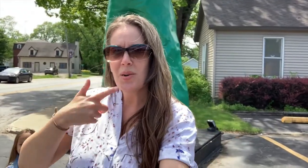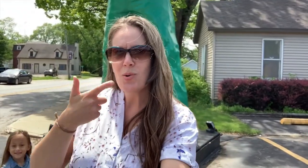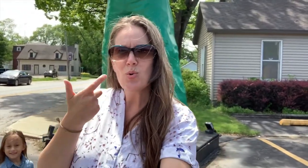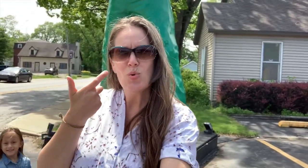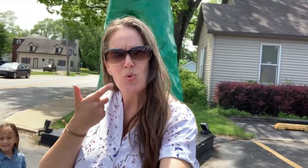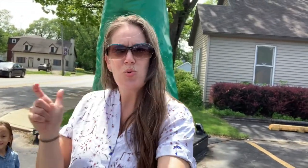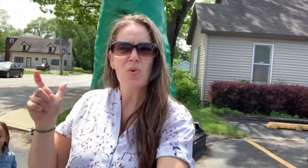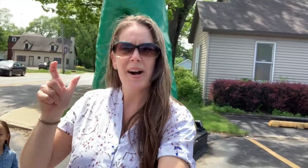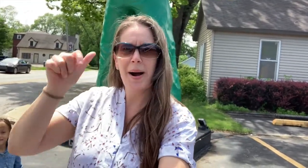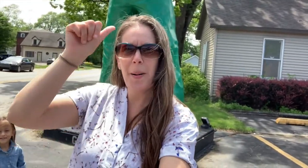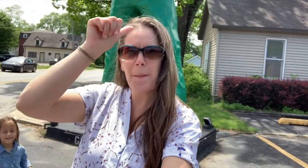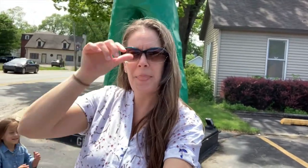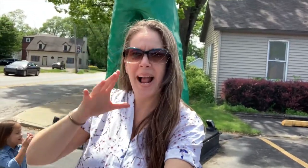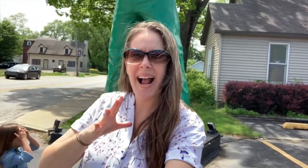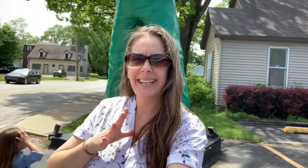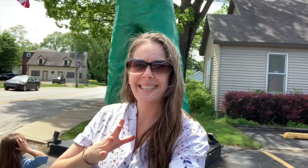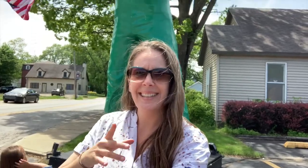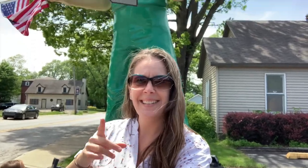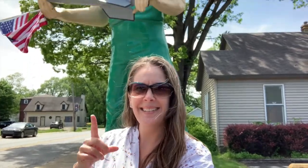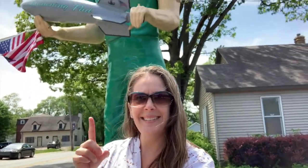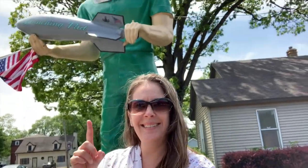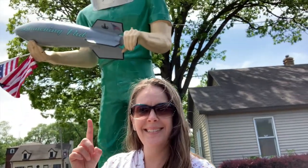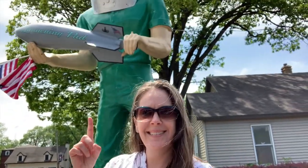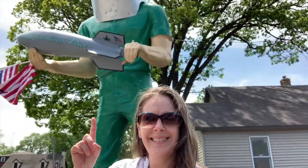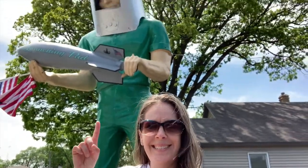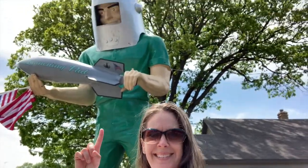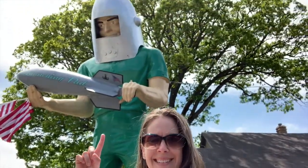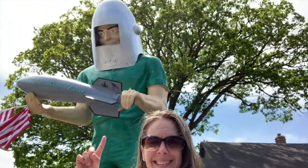Wow, what a giant man.